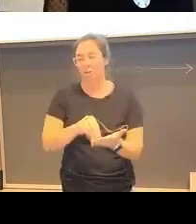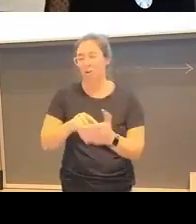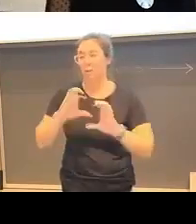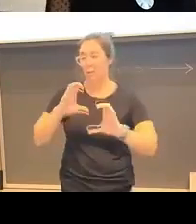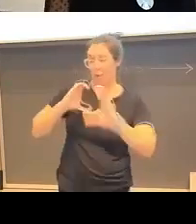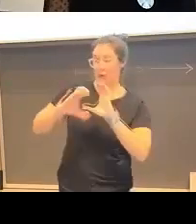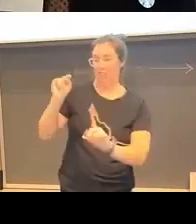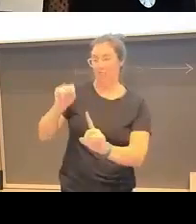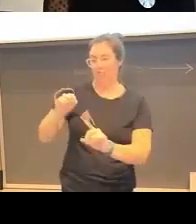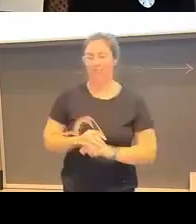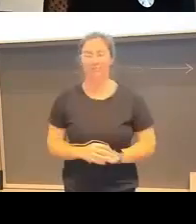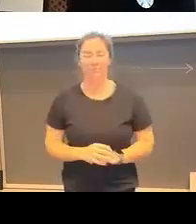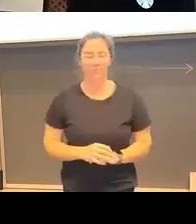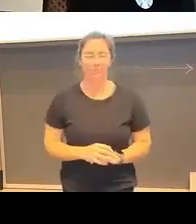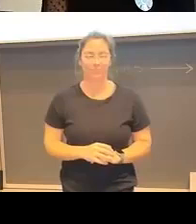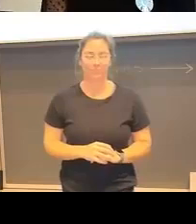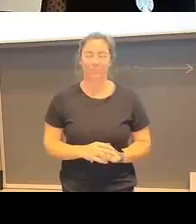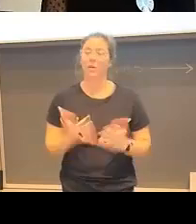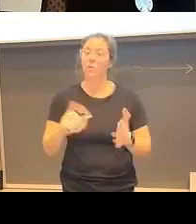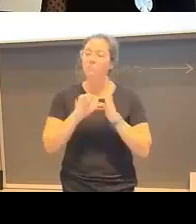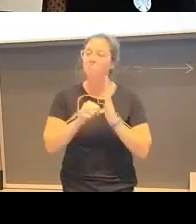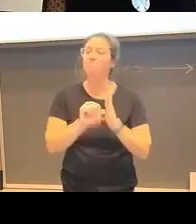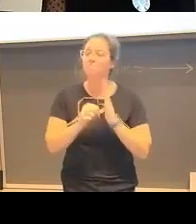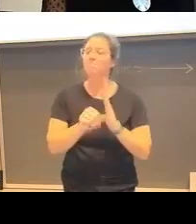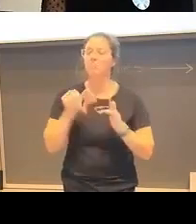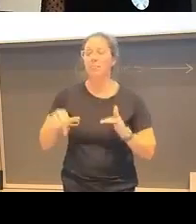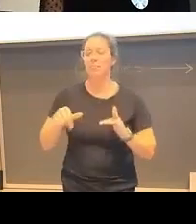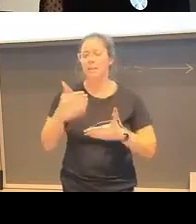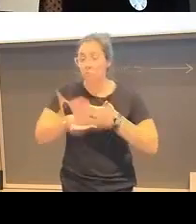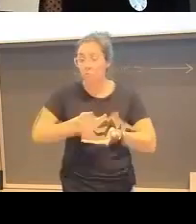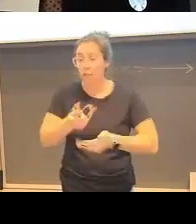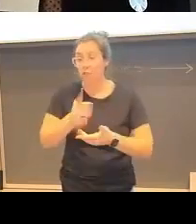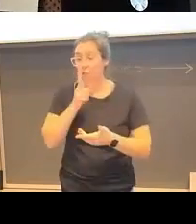other ensuring that they could see this process as a formative rather than than a valuative one